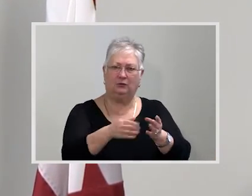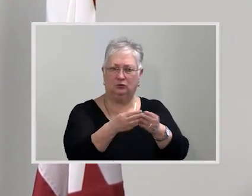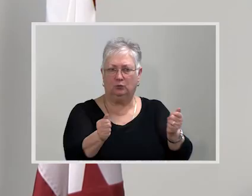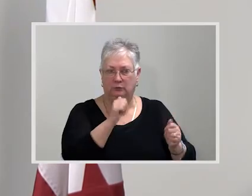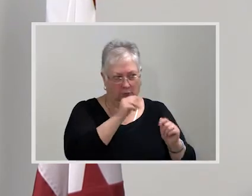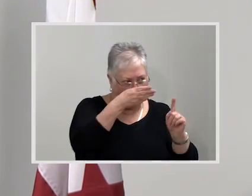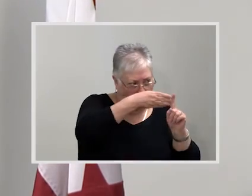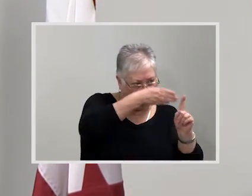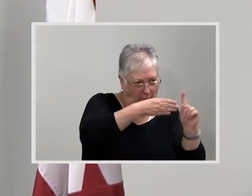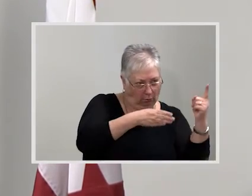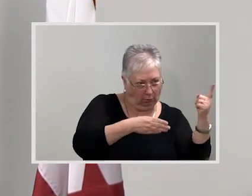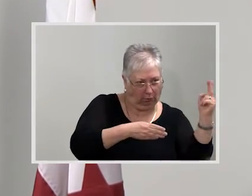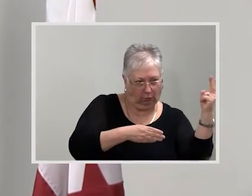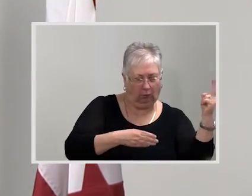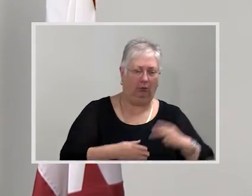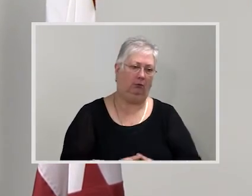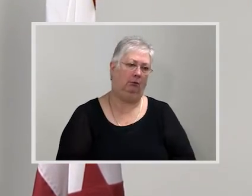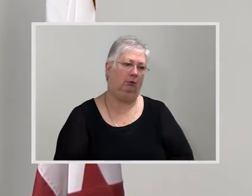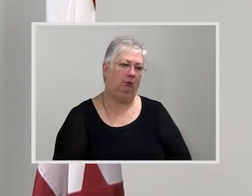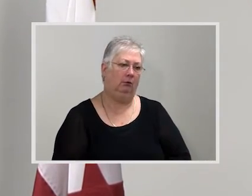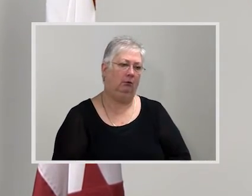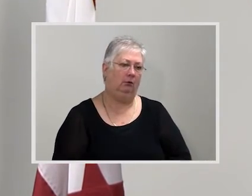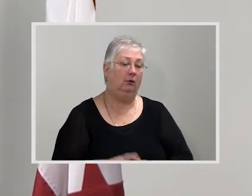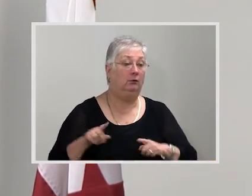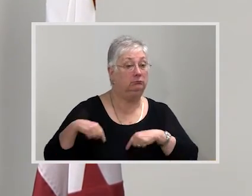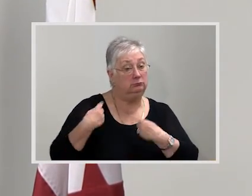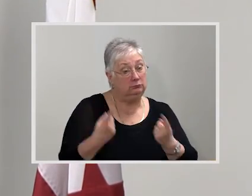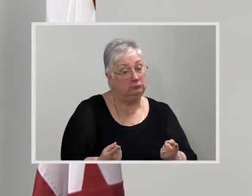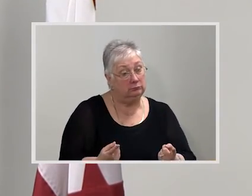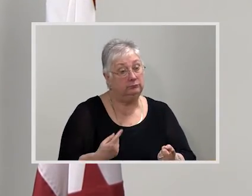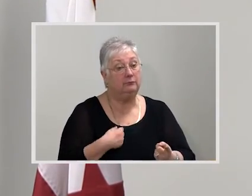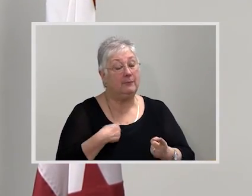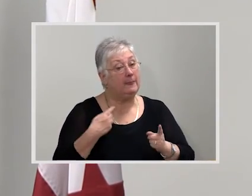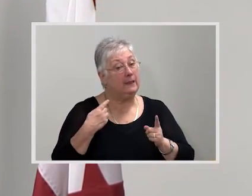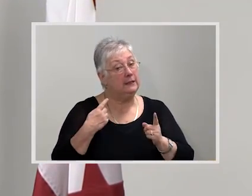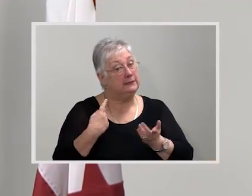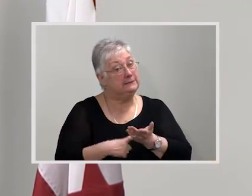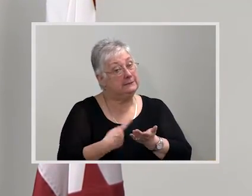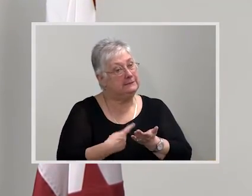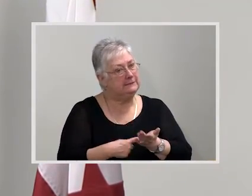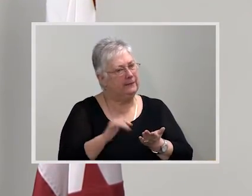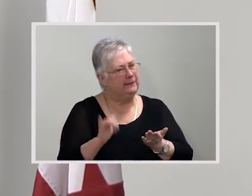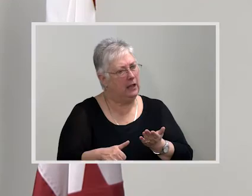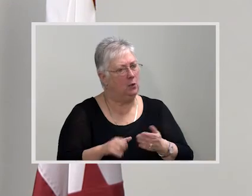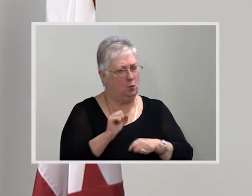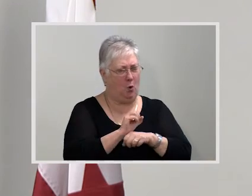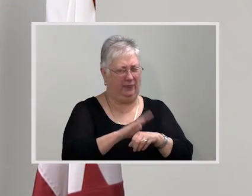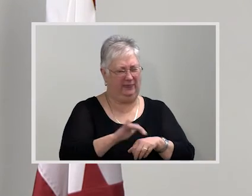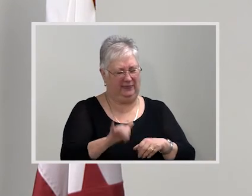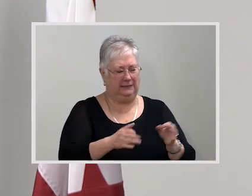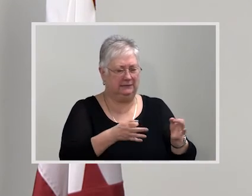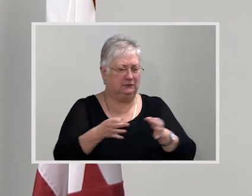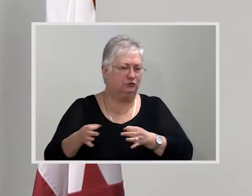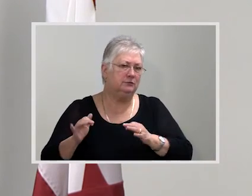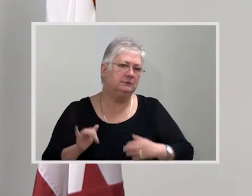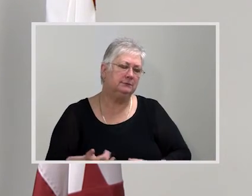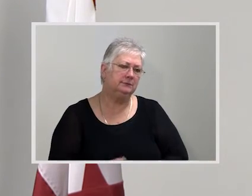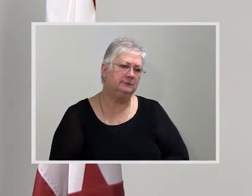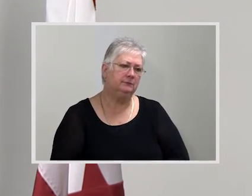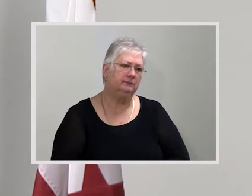HAVE BEEN DISCUSSING AND WORKING ON RIGHT NOW THAT WILL ALLOW US TO MAKE INVESTMENTS IN THOSE KINDS OF PROGRAMS AND MORE SO